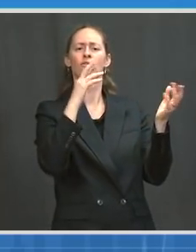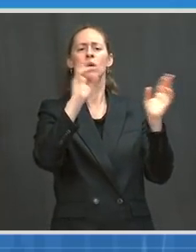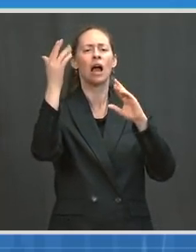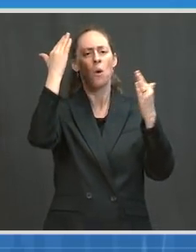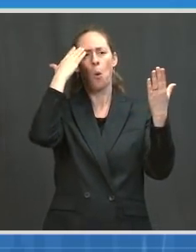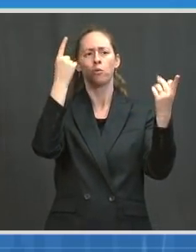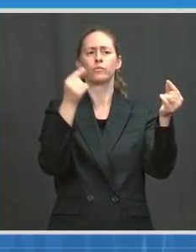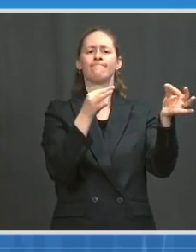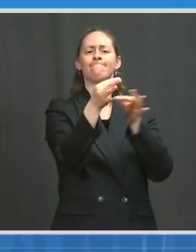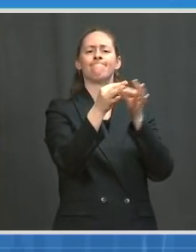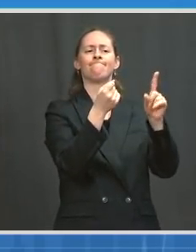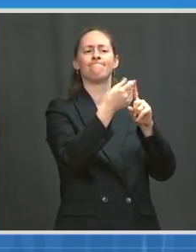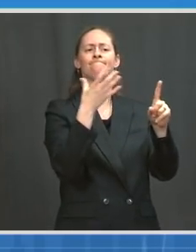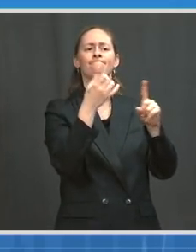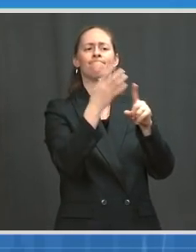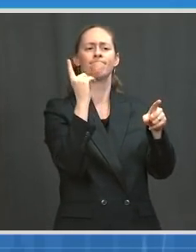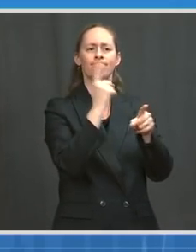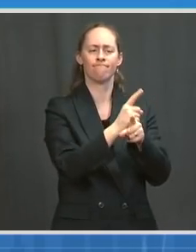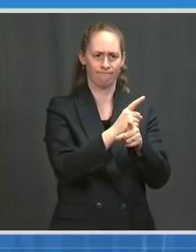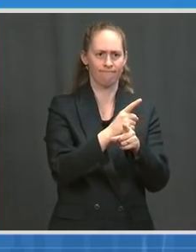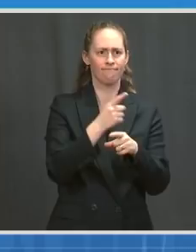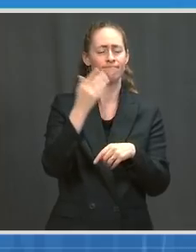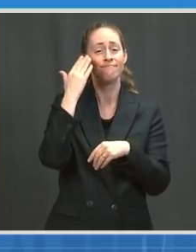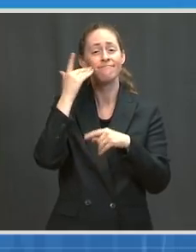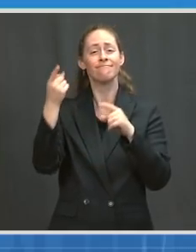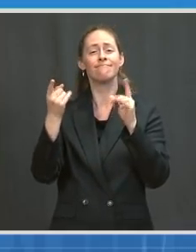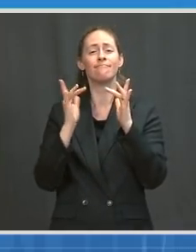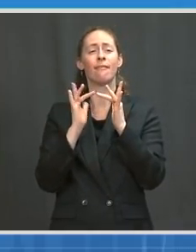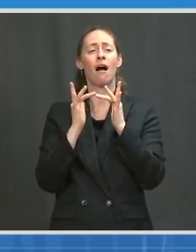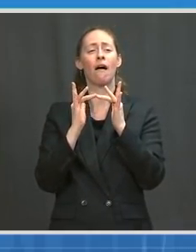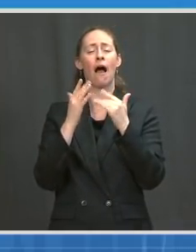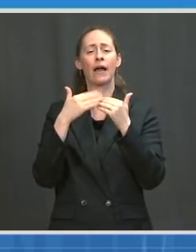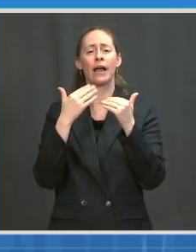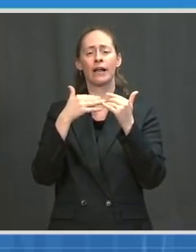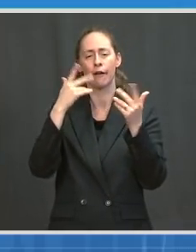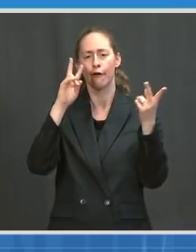where who knows what they're going to get. Next question.